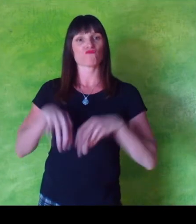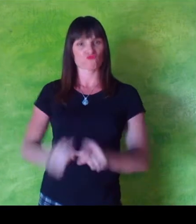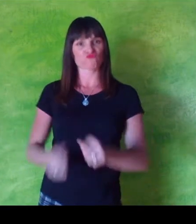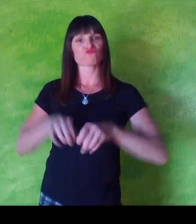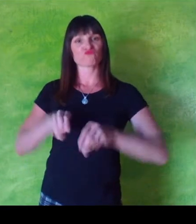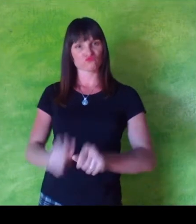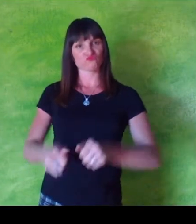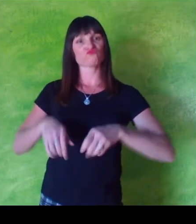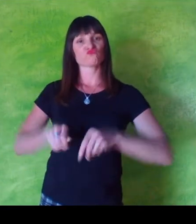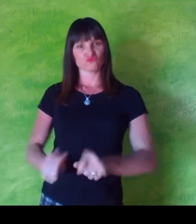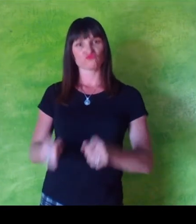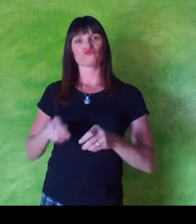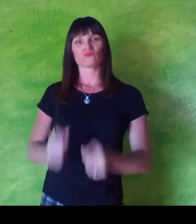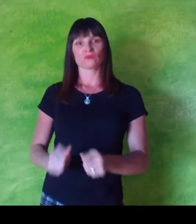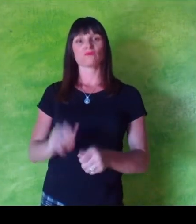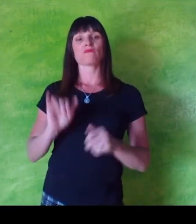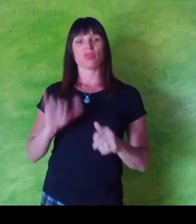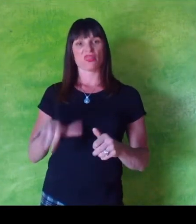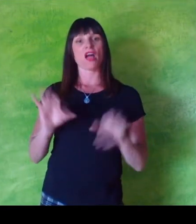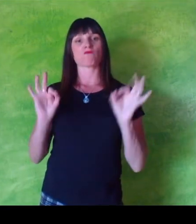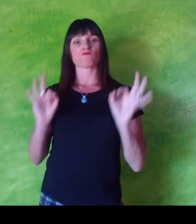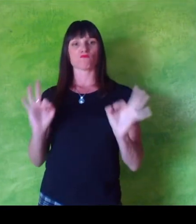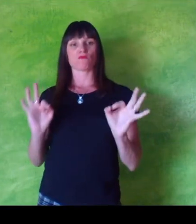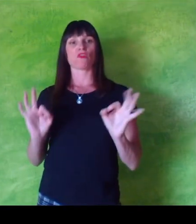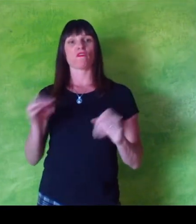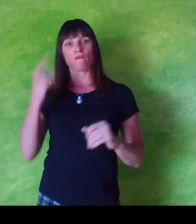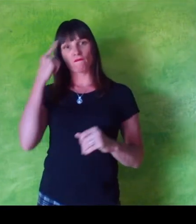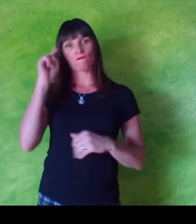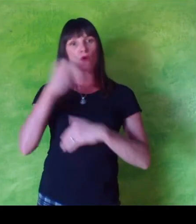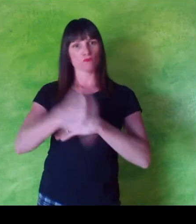little bit not too much but it is gonna be a bread so a little bit of kneading